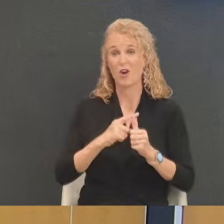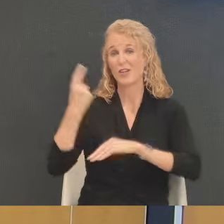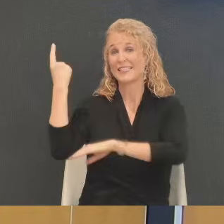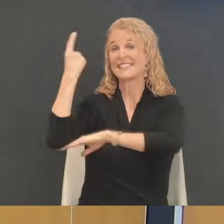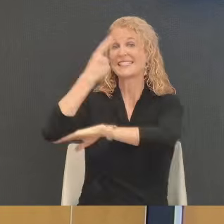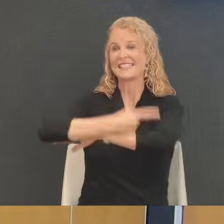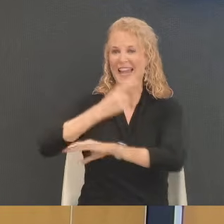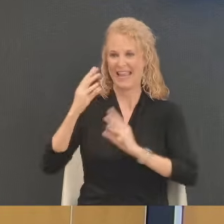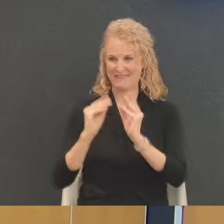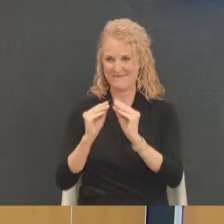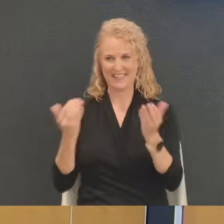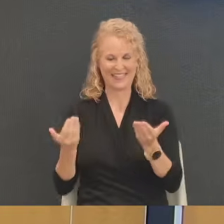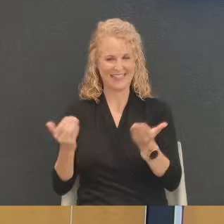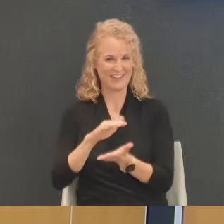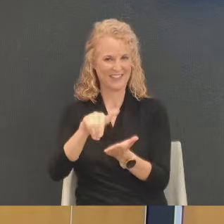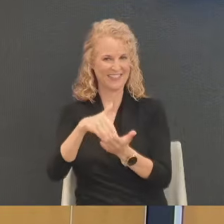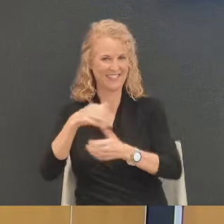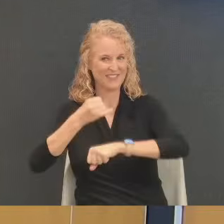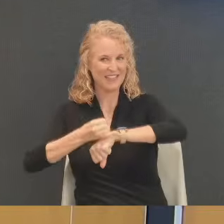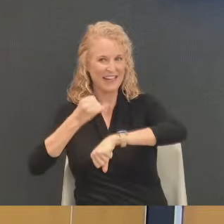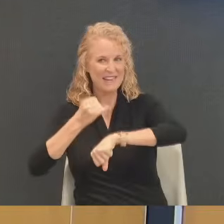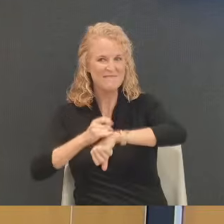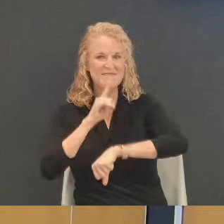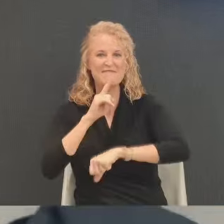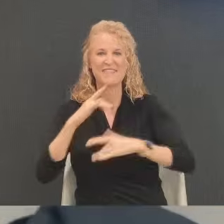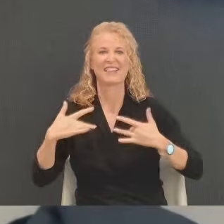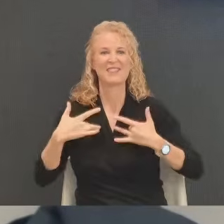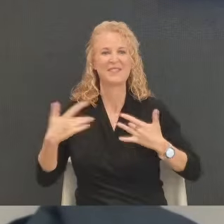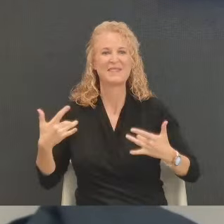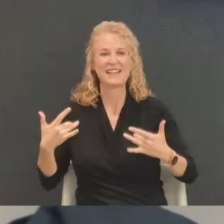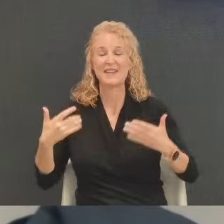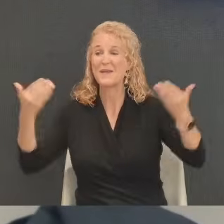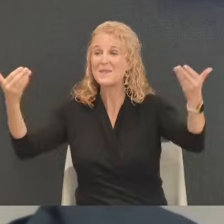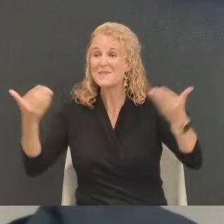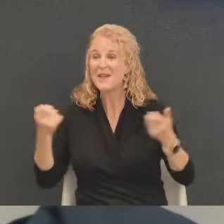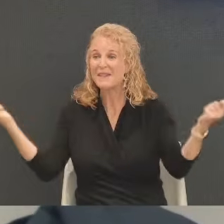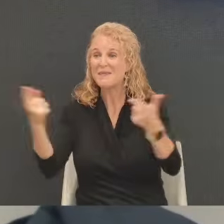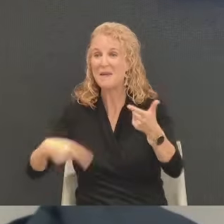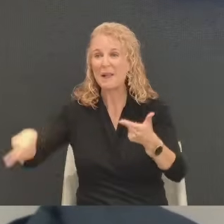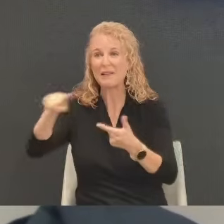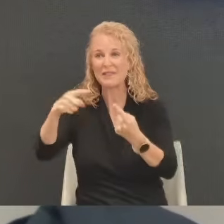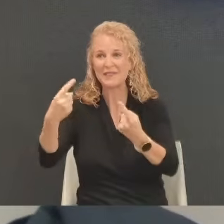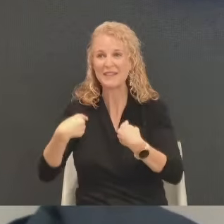at Central Campus. We're really excited about it. We welcome everyone who's here. and this is